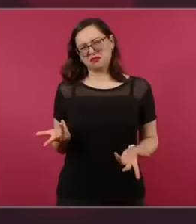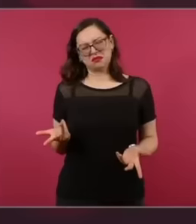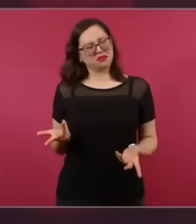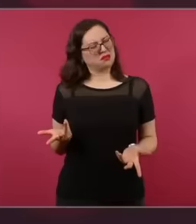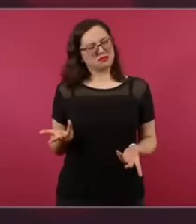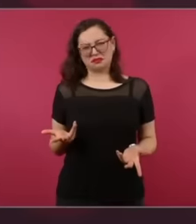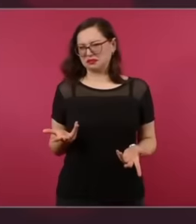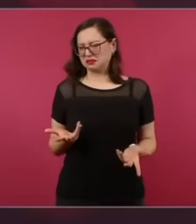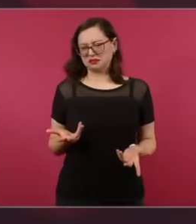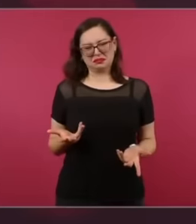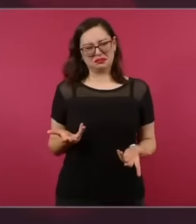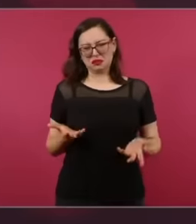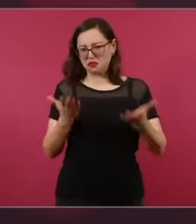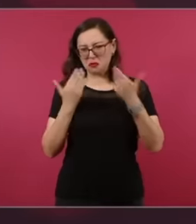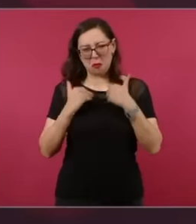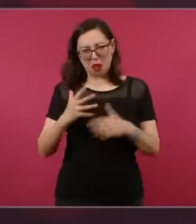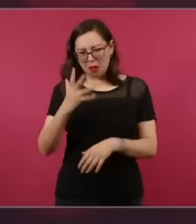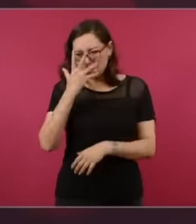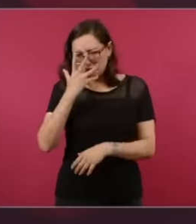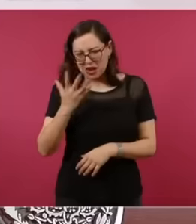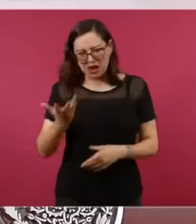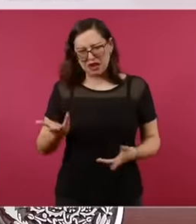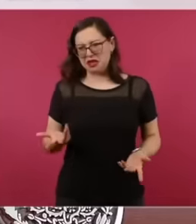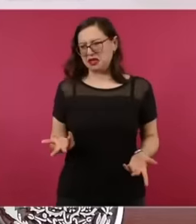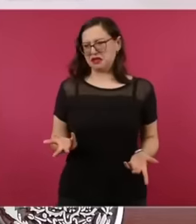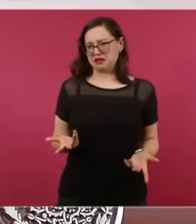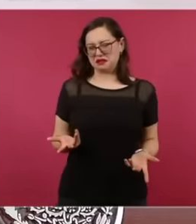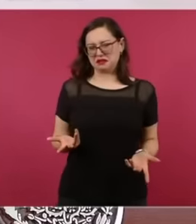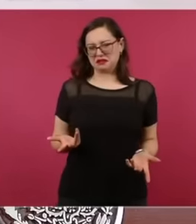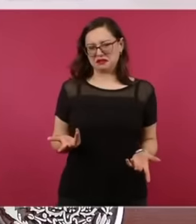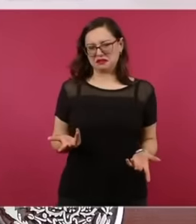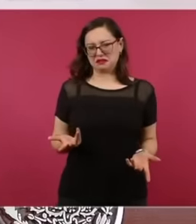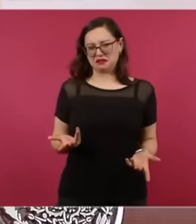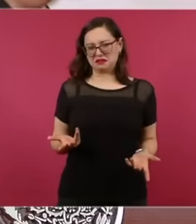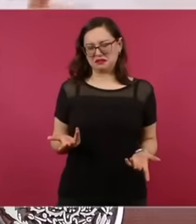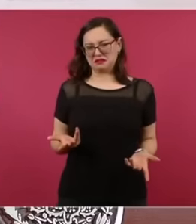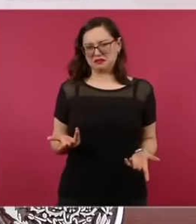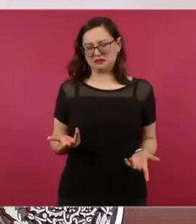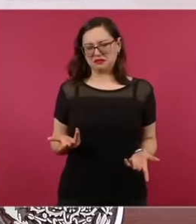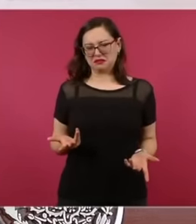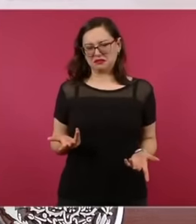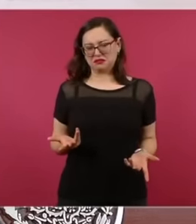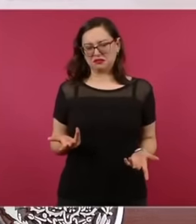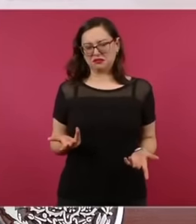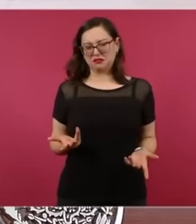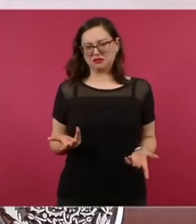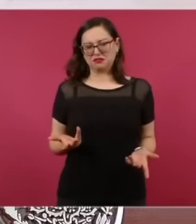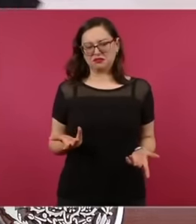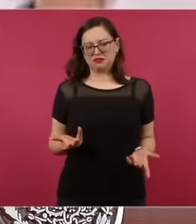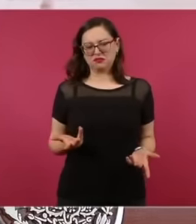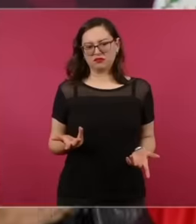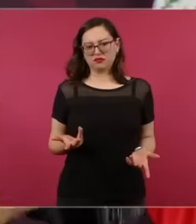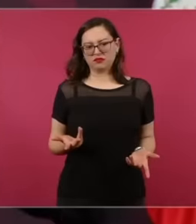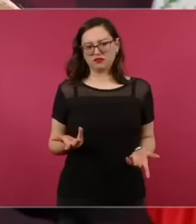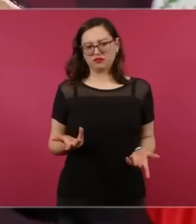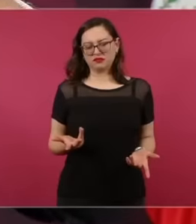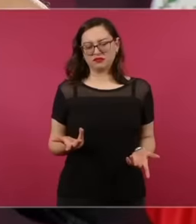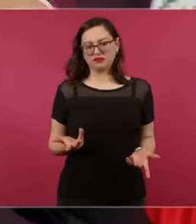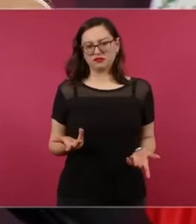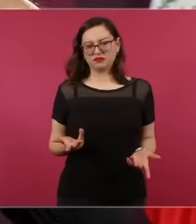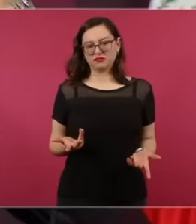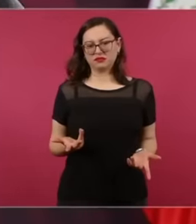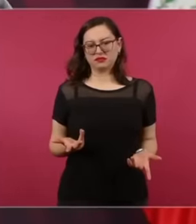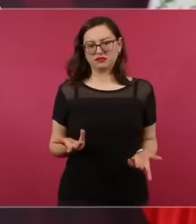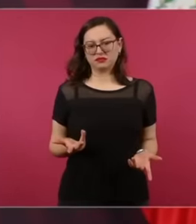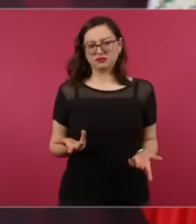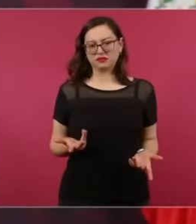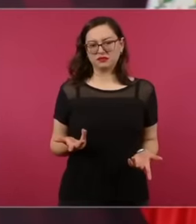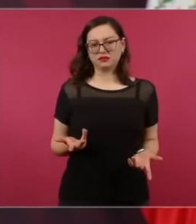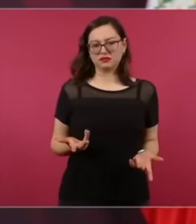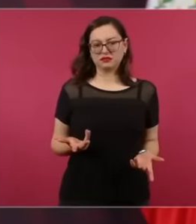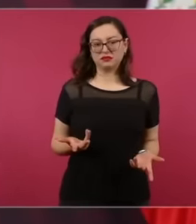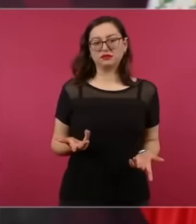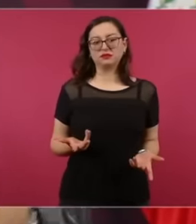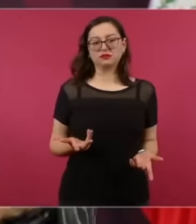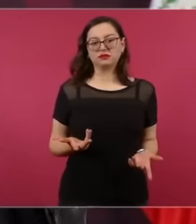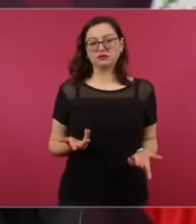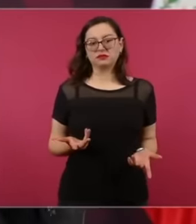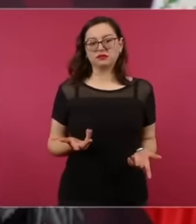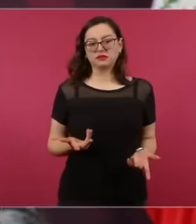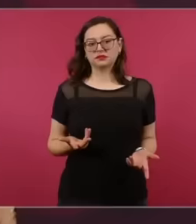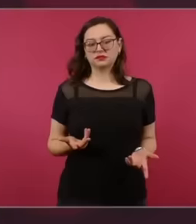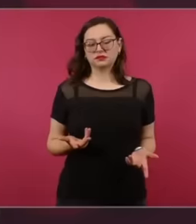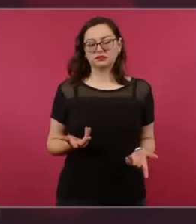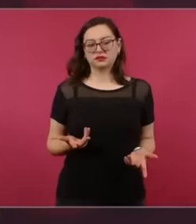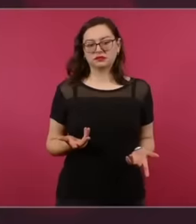tough face and also How dare you pretend that